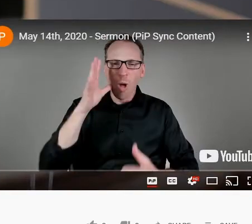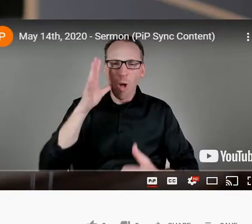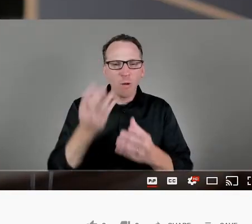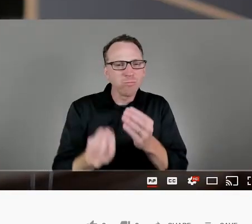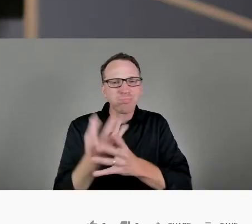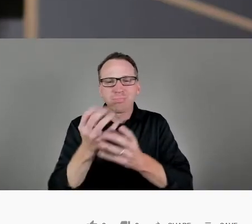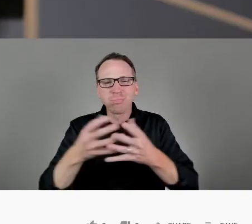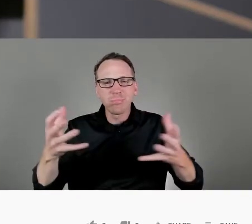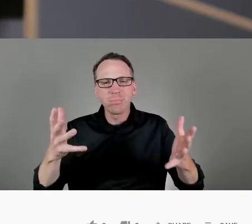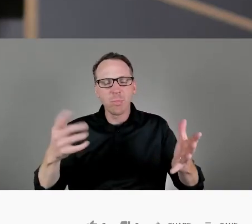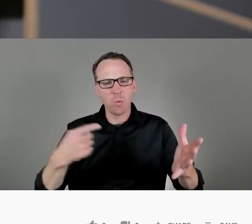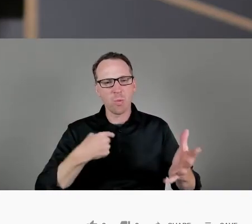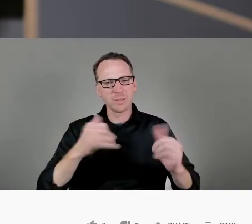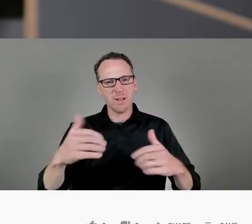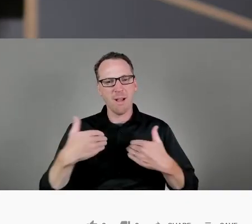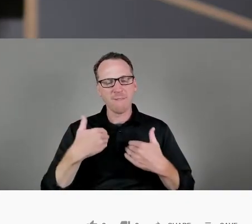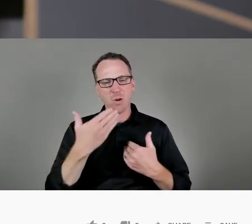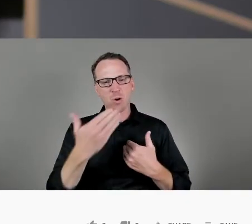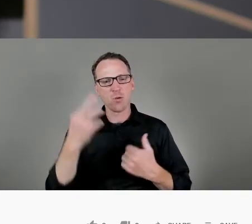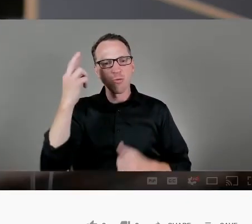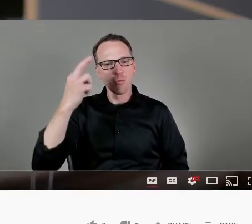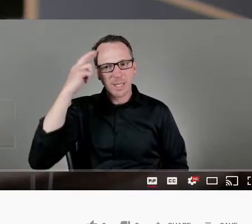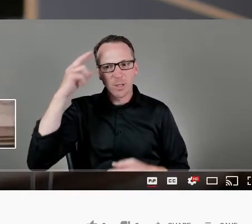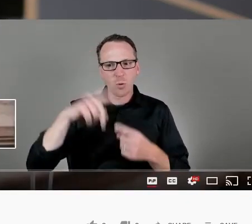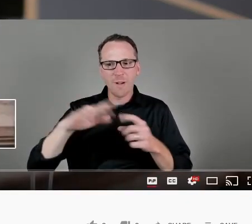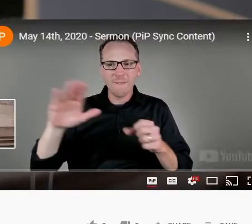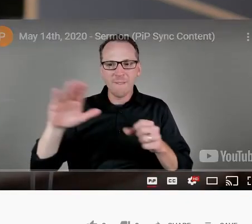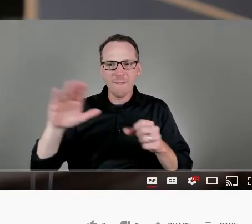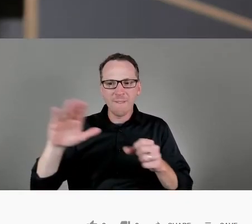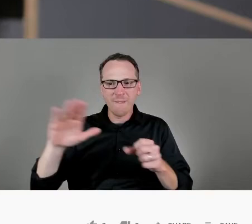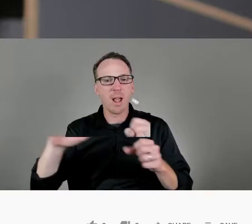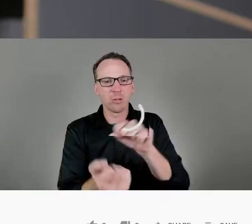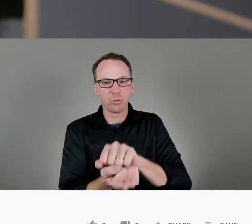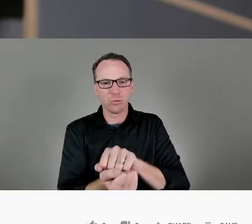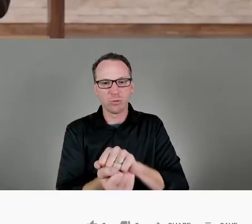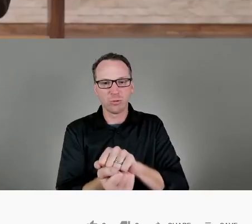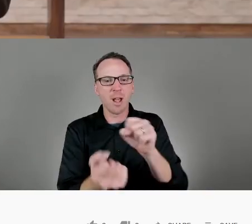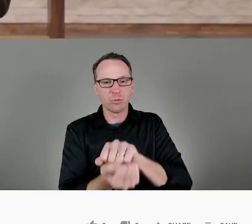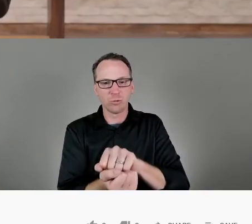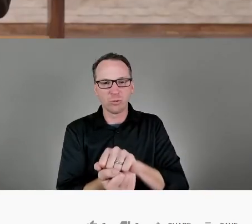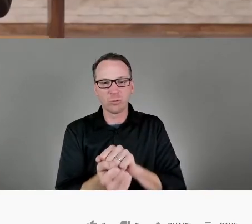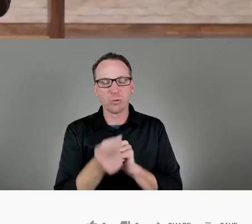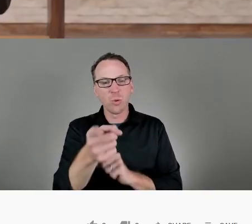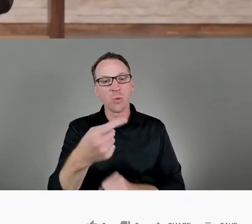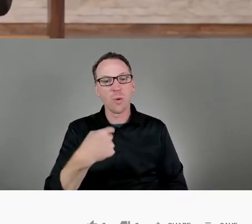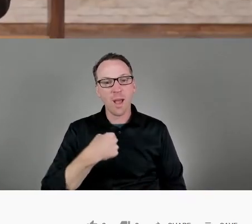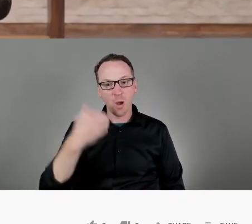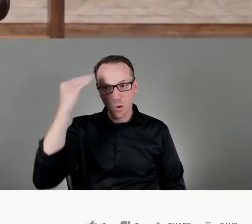your PiP Sync content should still be aligned, no matter where you go.